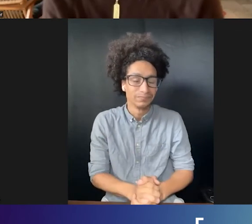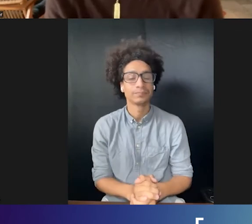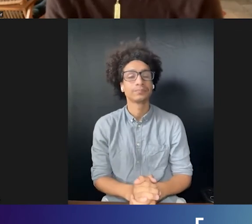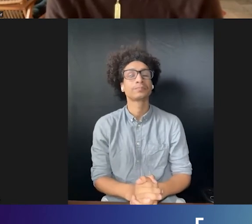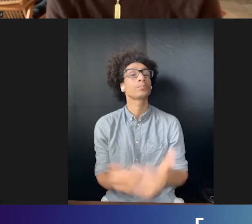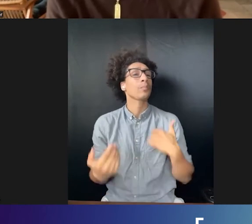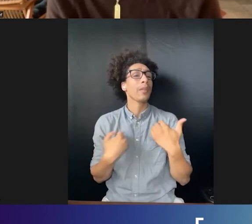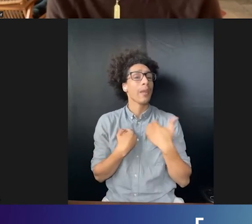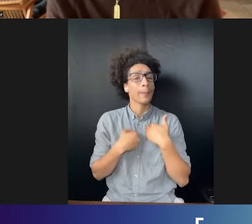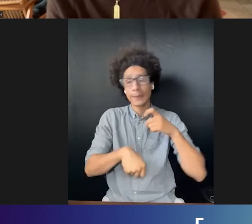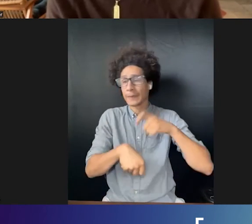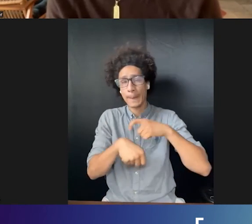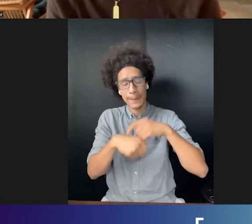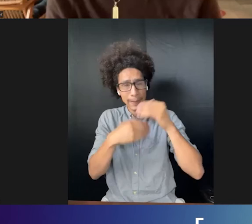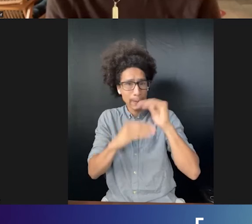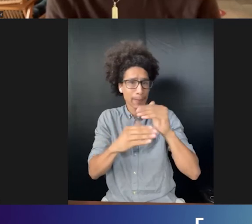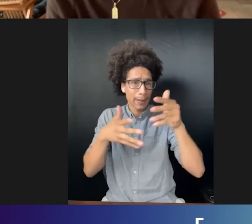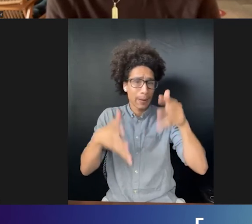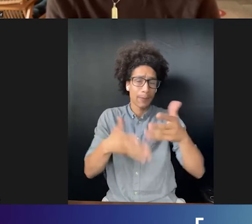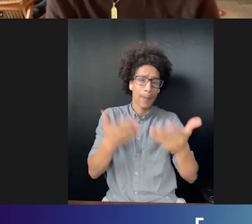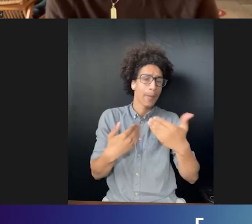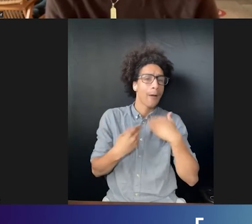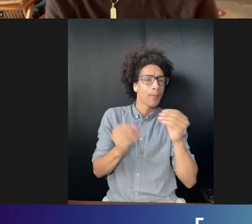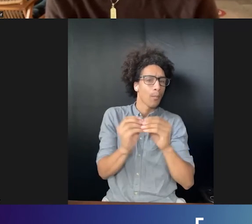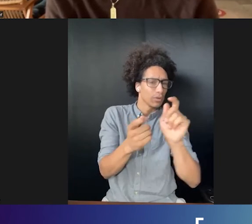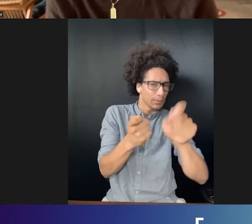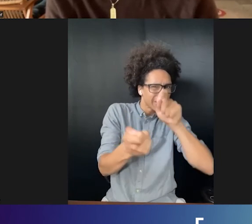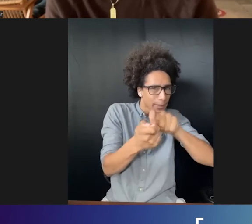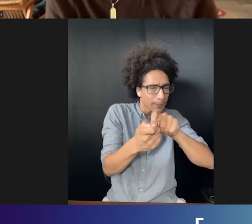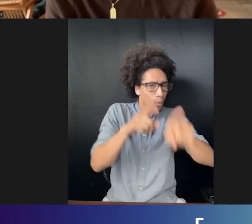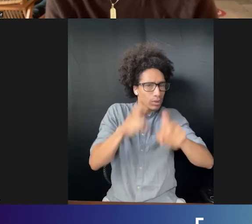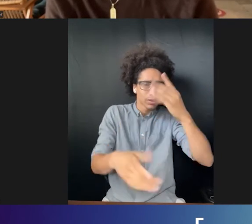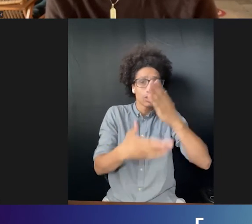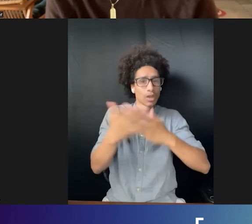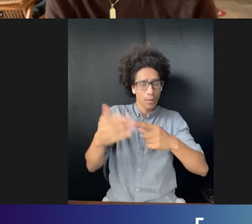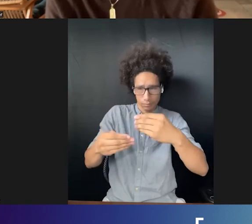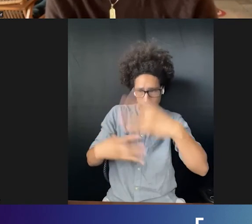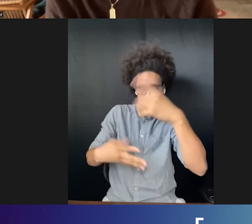very questions that are very specific because we had some that were quite broad. So this is one from Victoria Bruce.